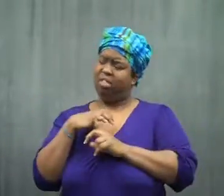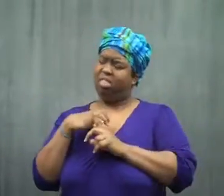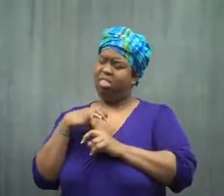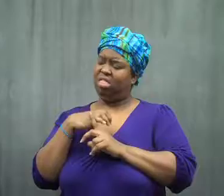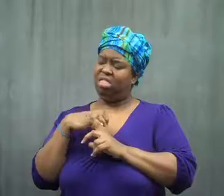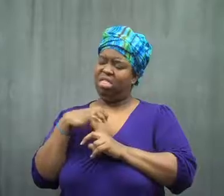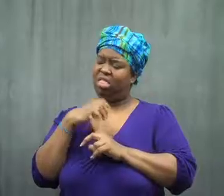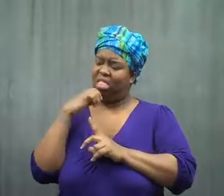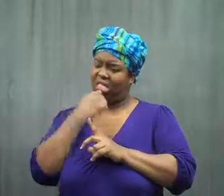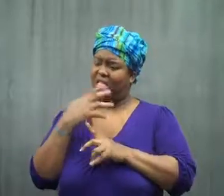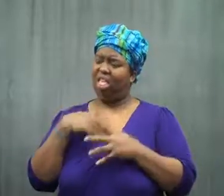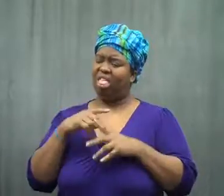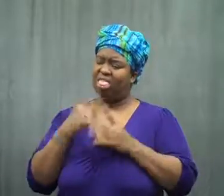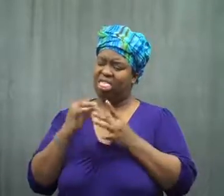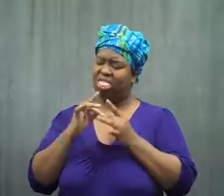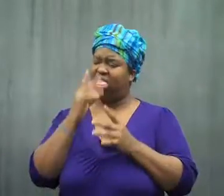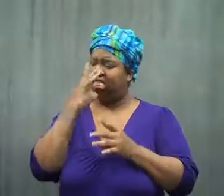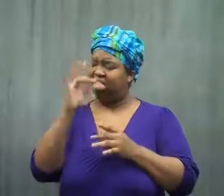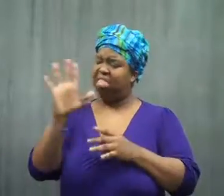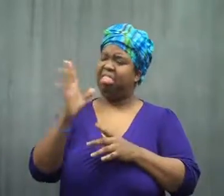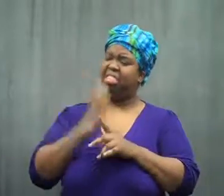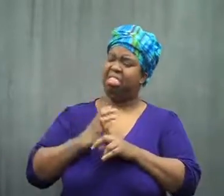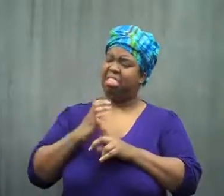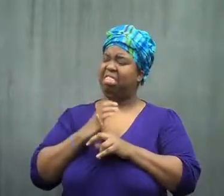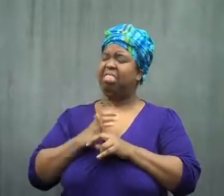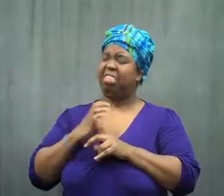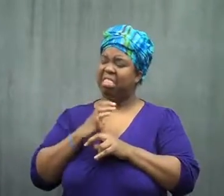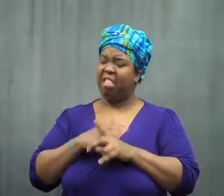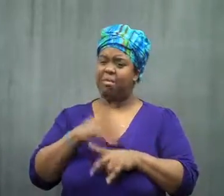I was just kind of people-watching her and the way she looked.